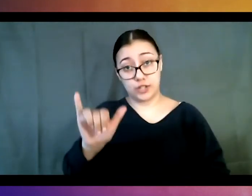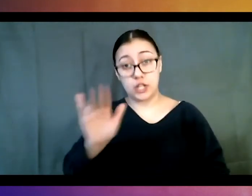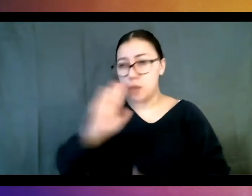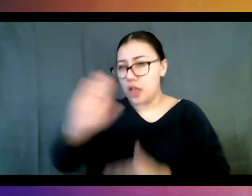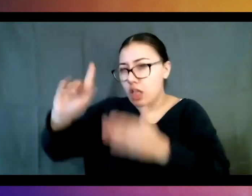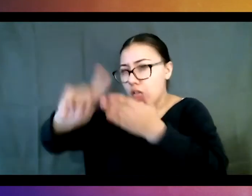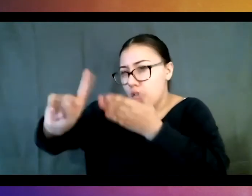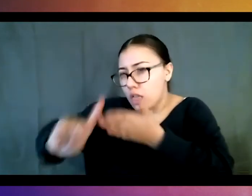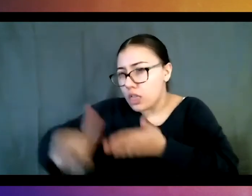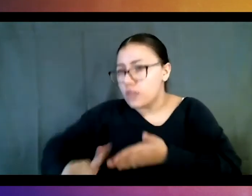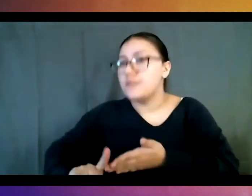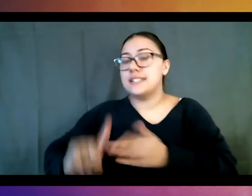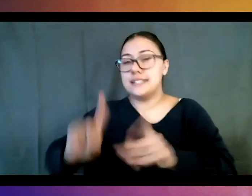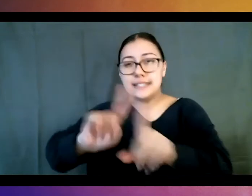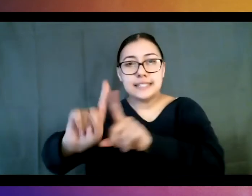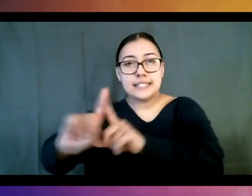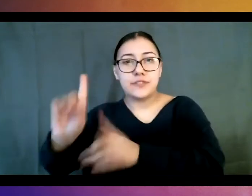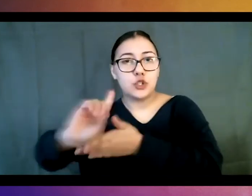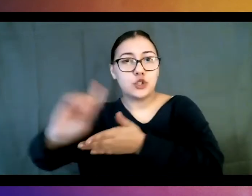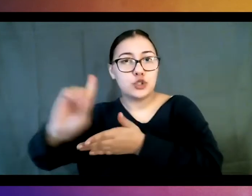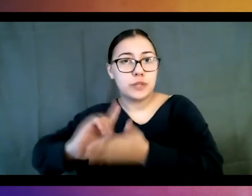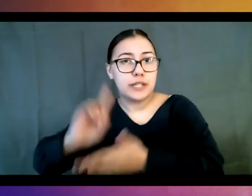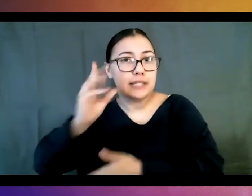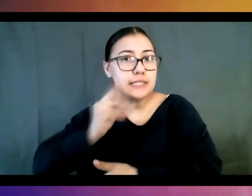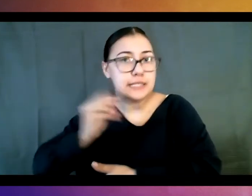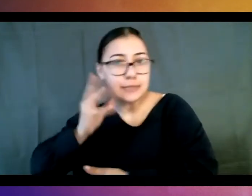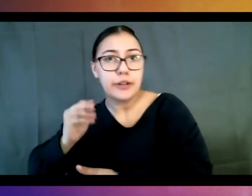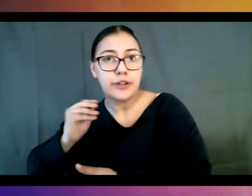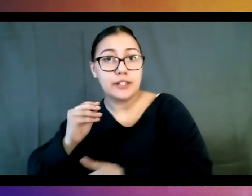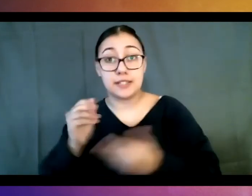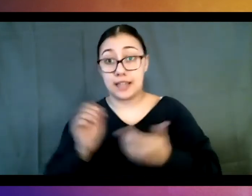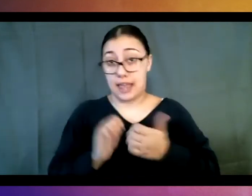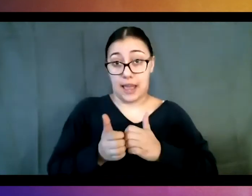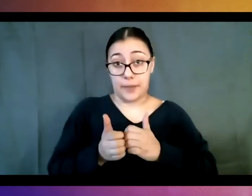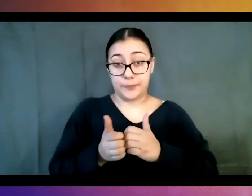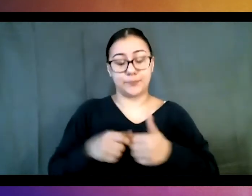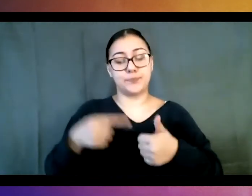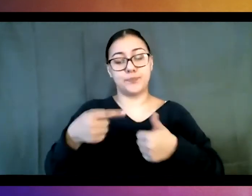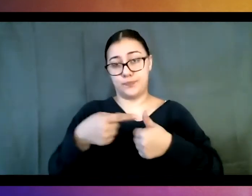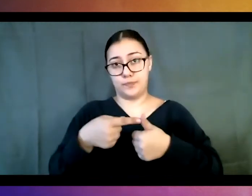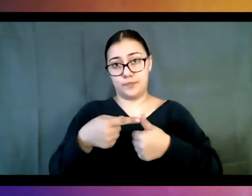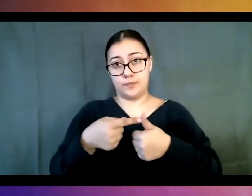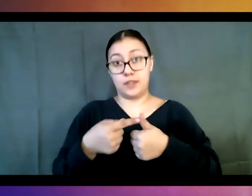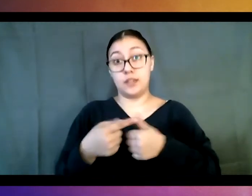through the following methods: interviewing the complainants